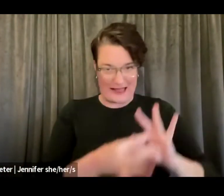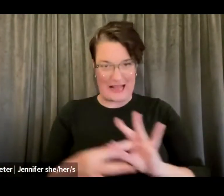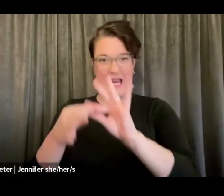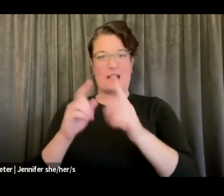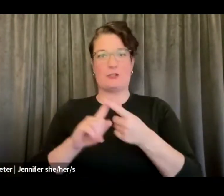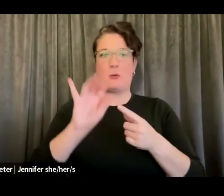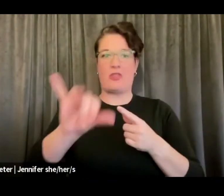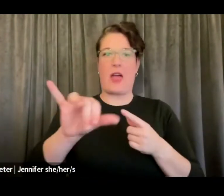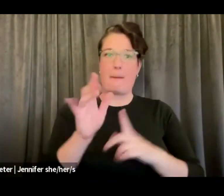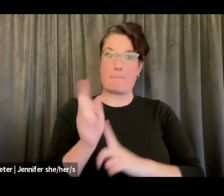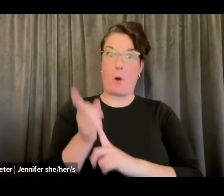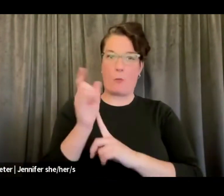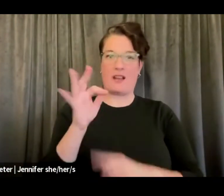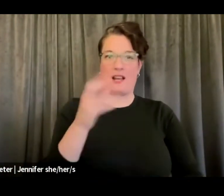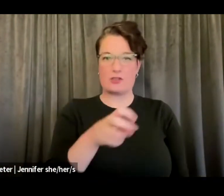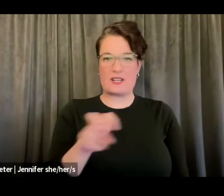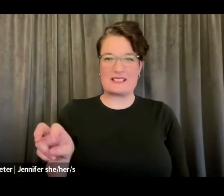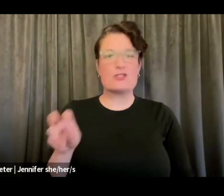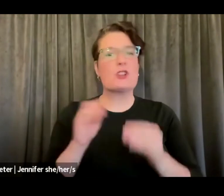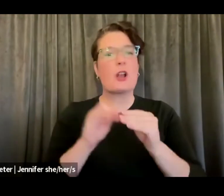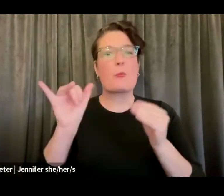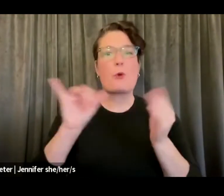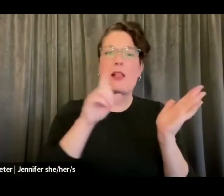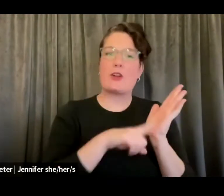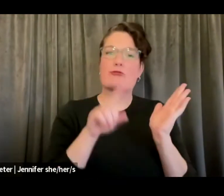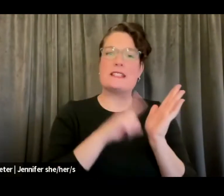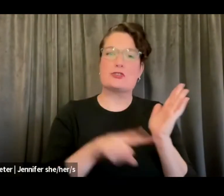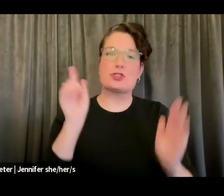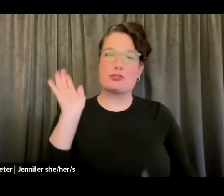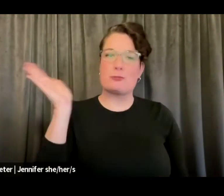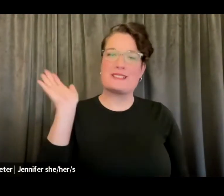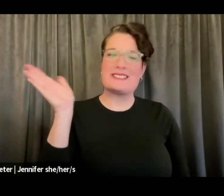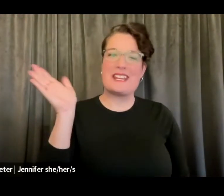And so it was usually like a research presentation about